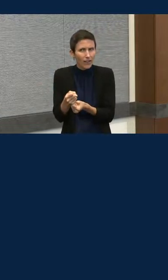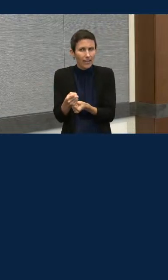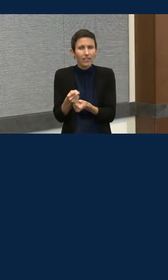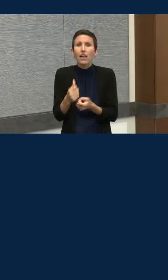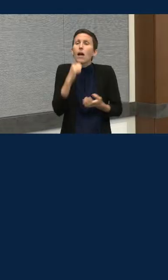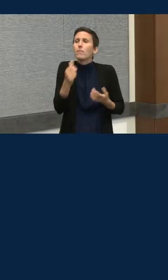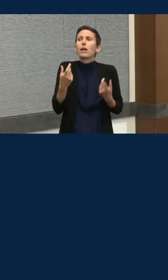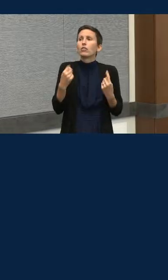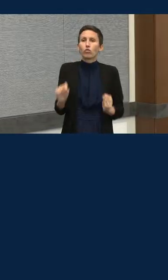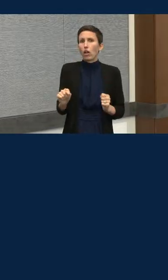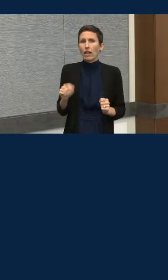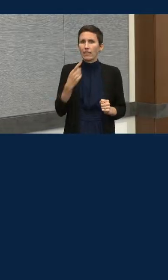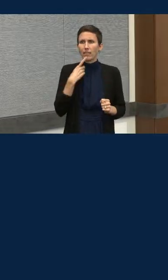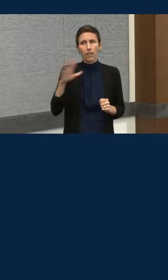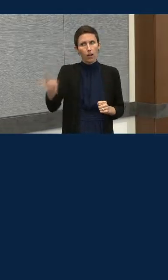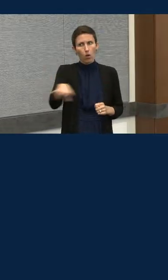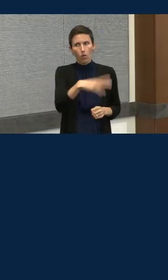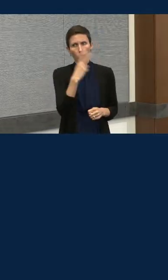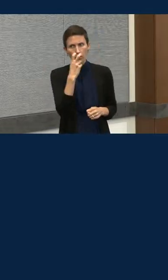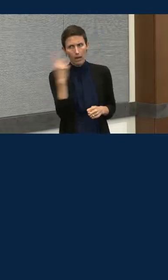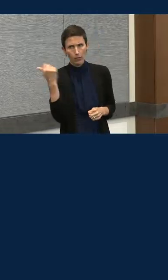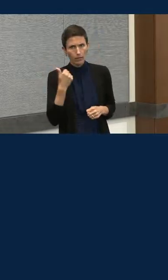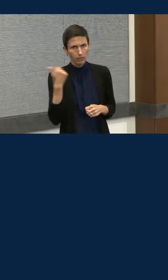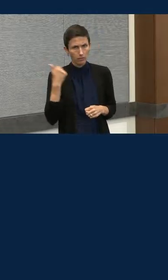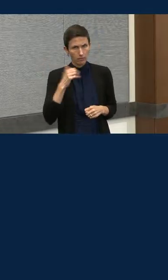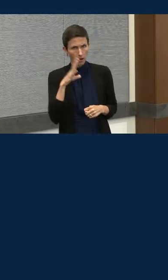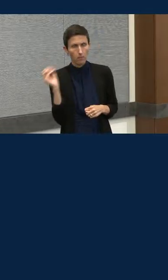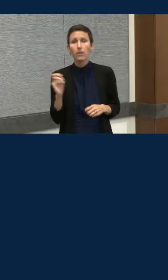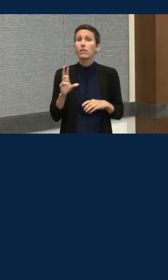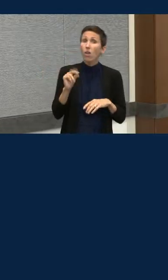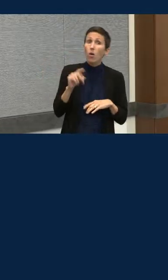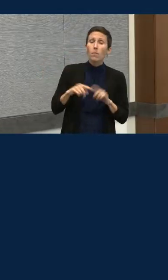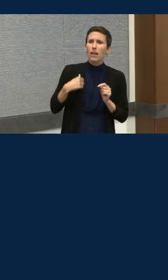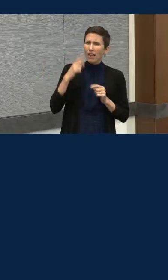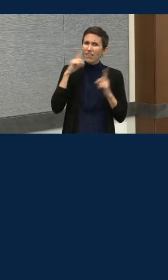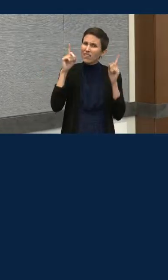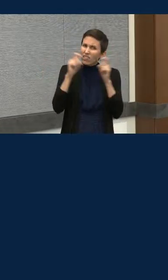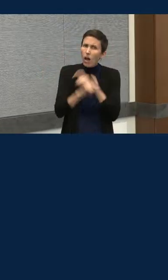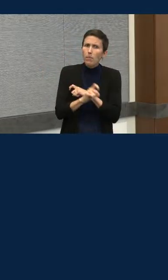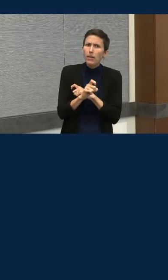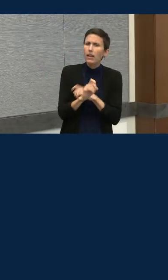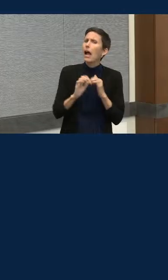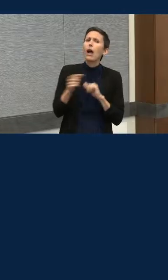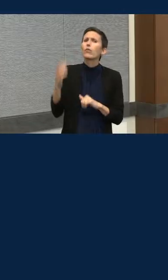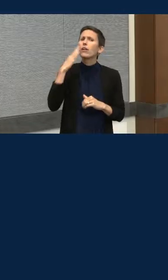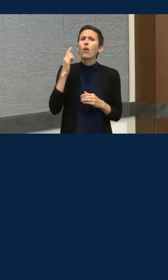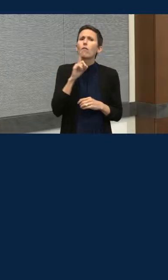not trying to cast doubts but I think it's very complicated to